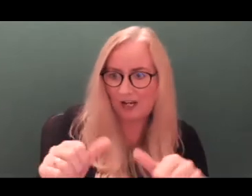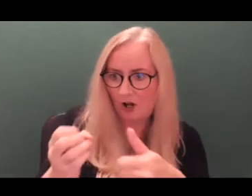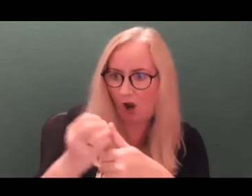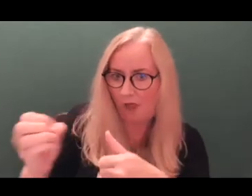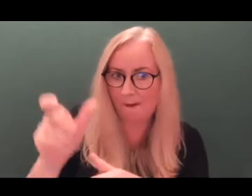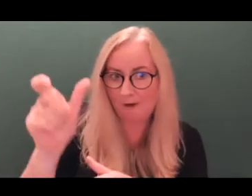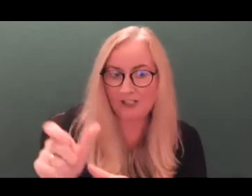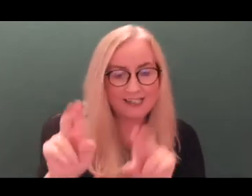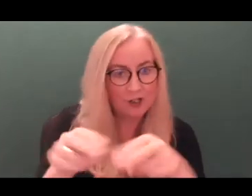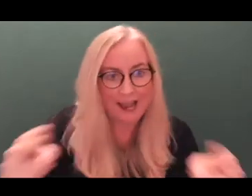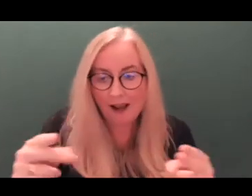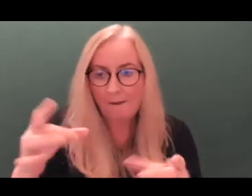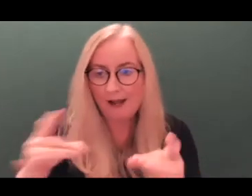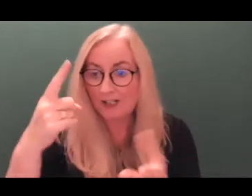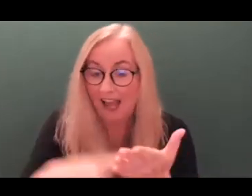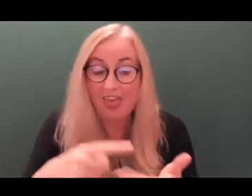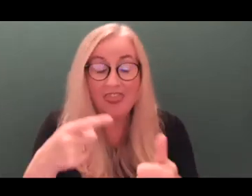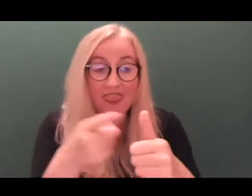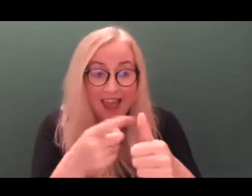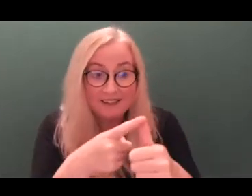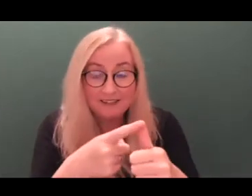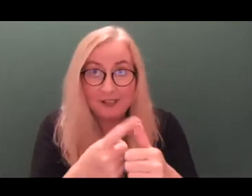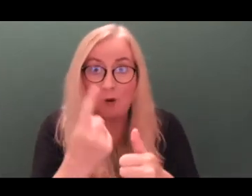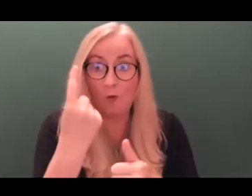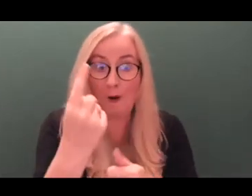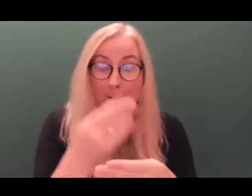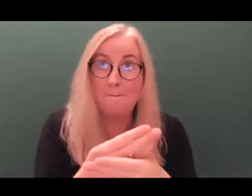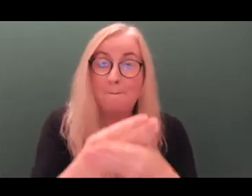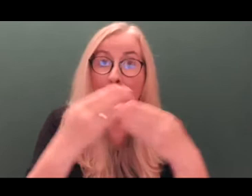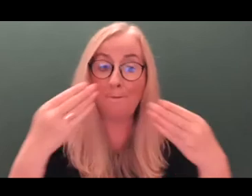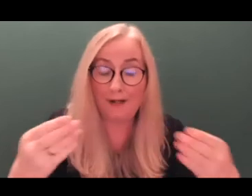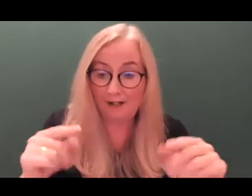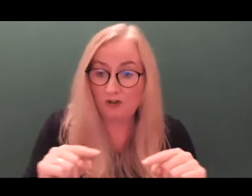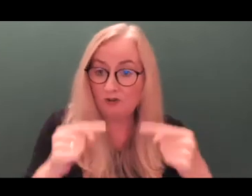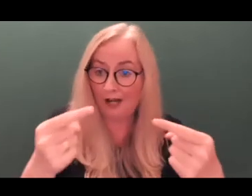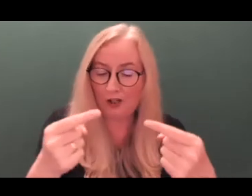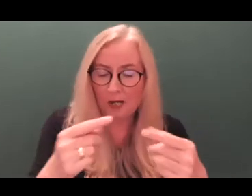So I think that is going to be our single biggest challenge to be able to bring people with us and